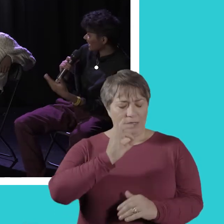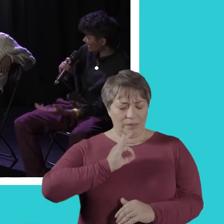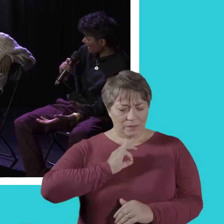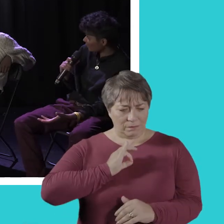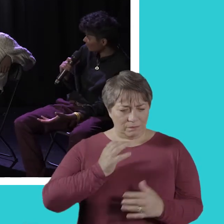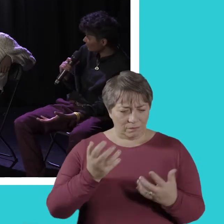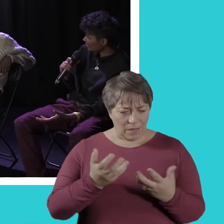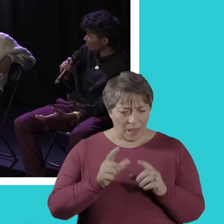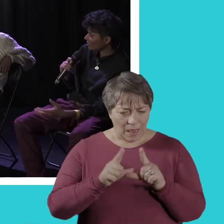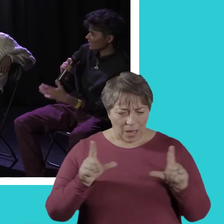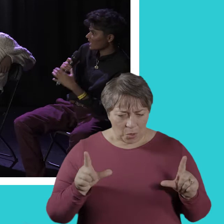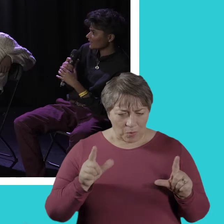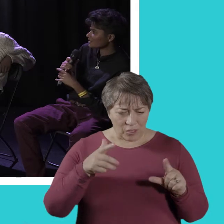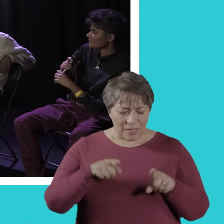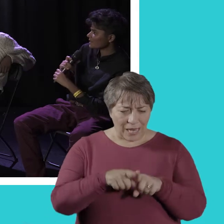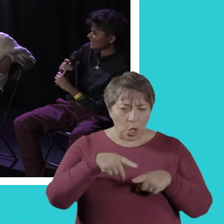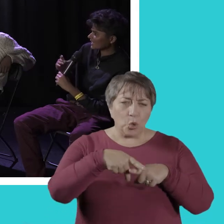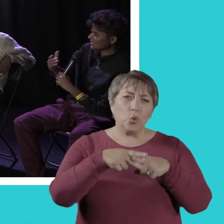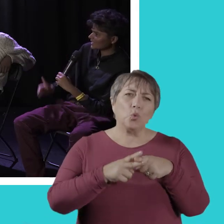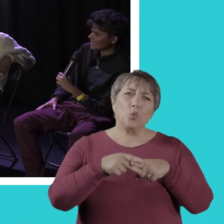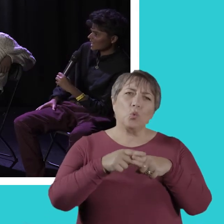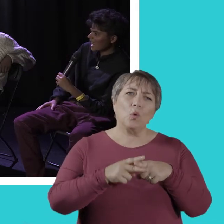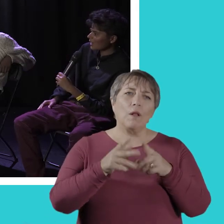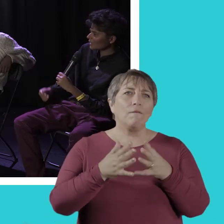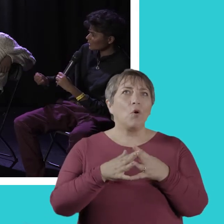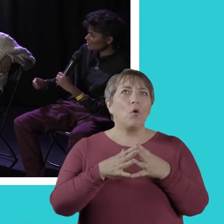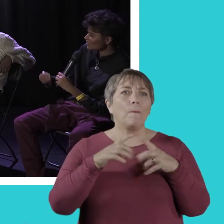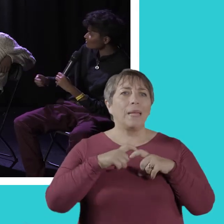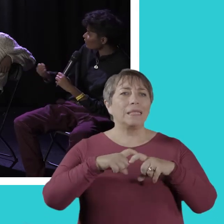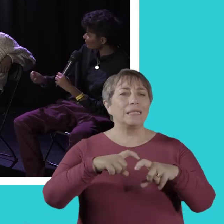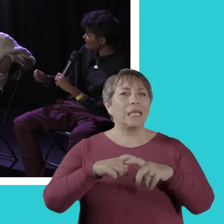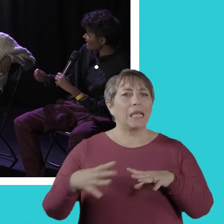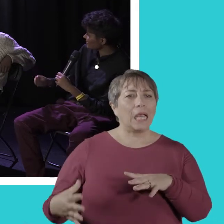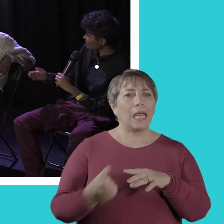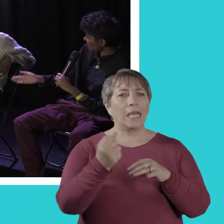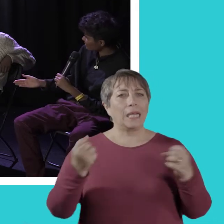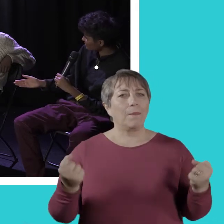gaining power. You know and there is something in how language is used often as a distraction